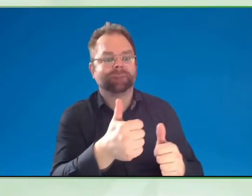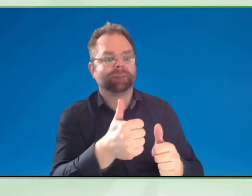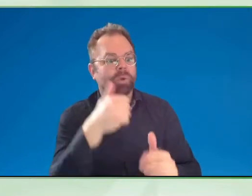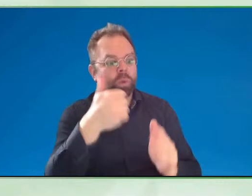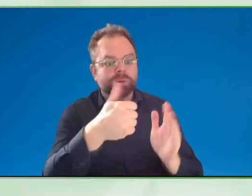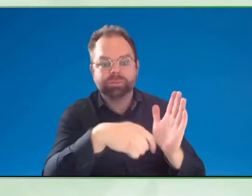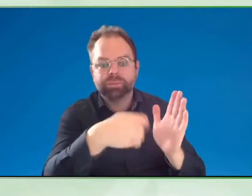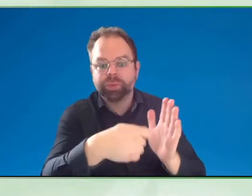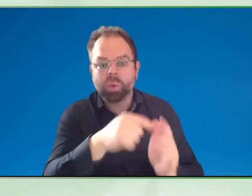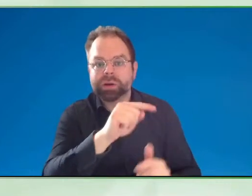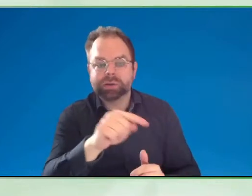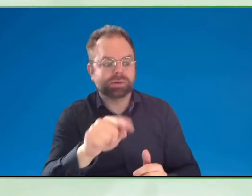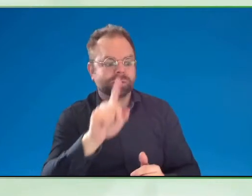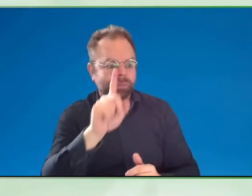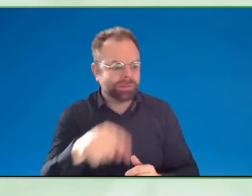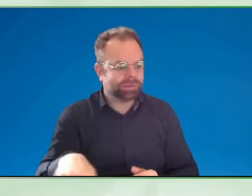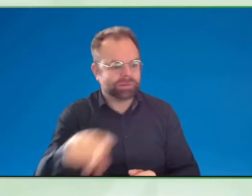program.